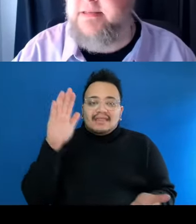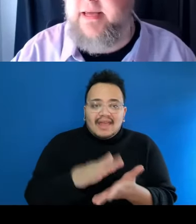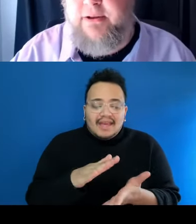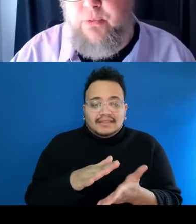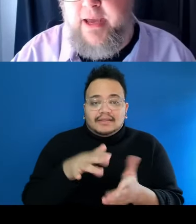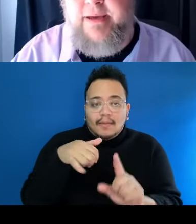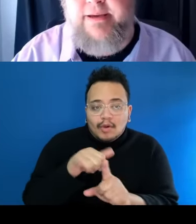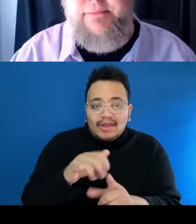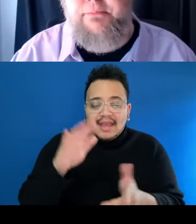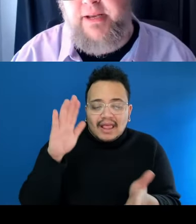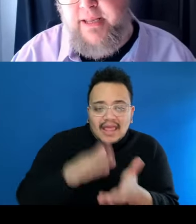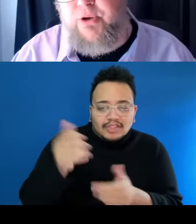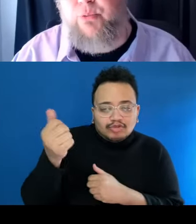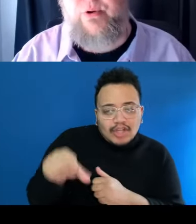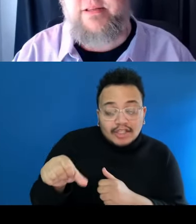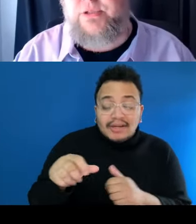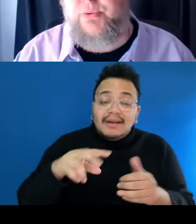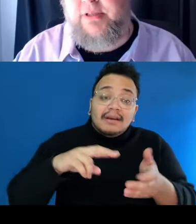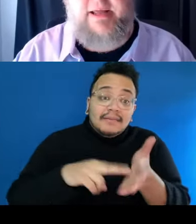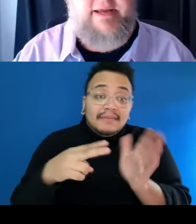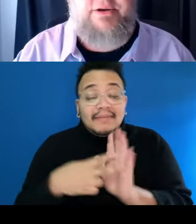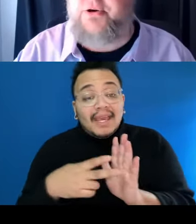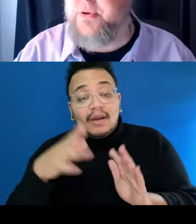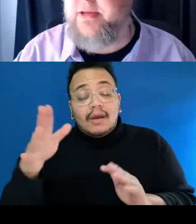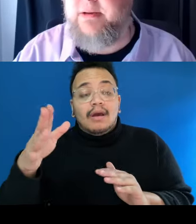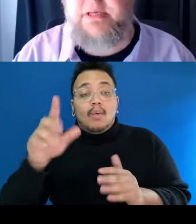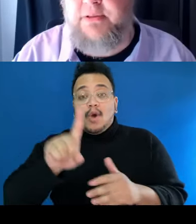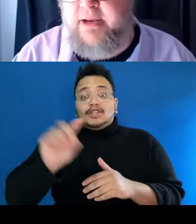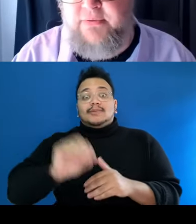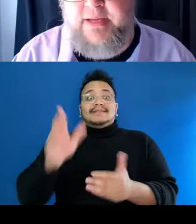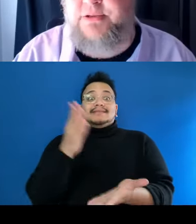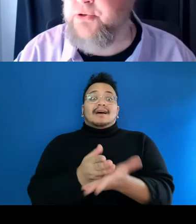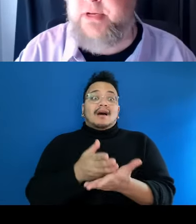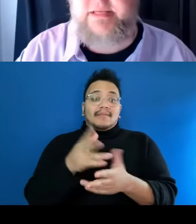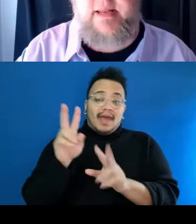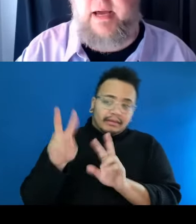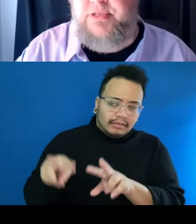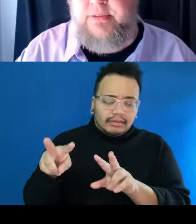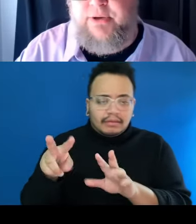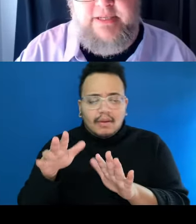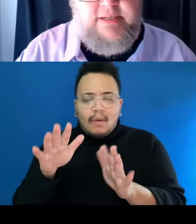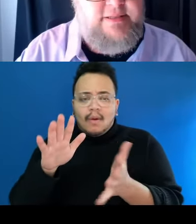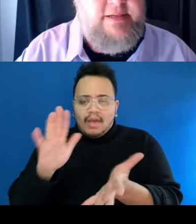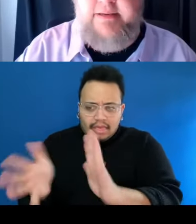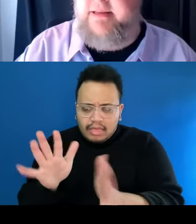It doesn't take it away, but it can really do a lot. And nurturing can be a lot of things. And nurturing is not just about kids.